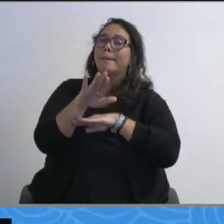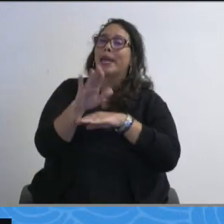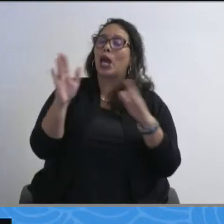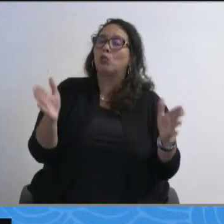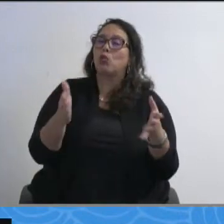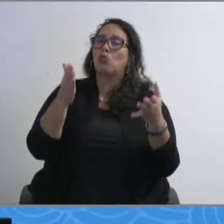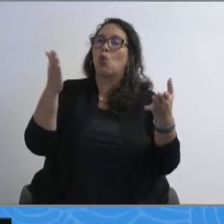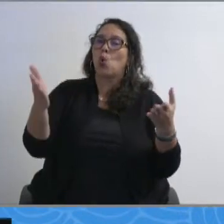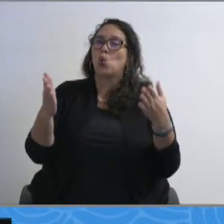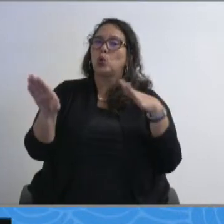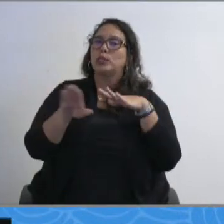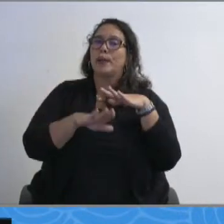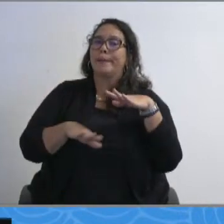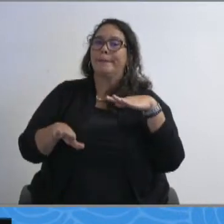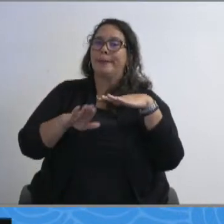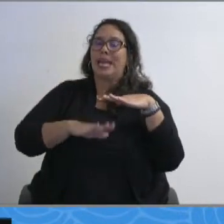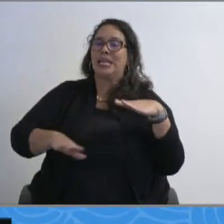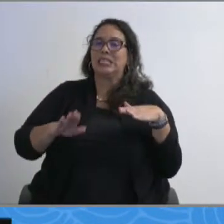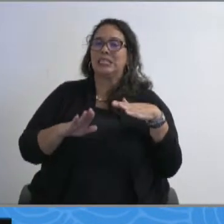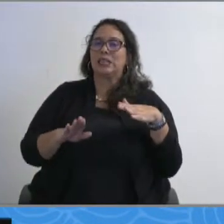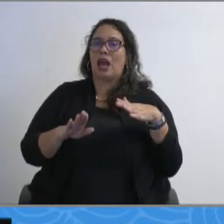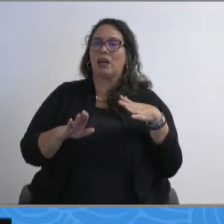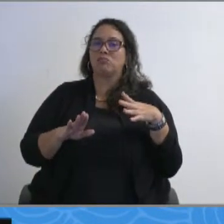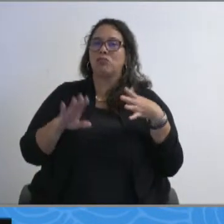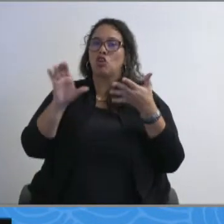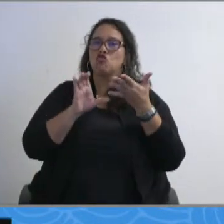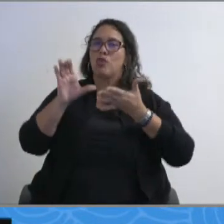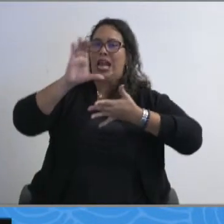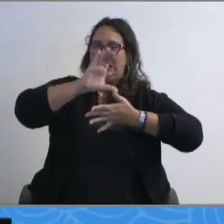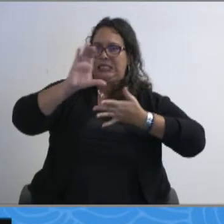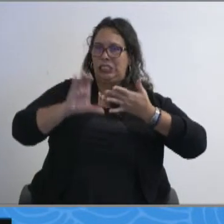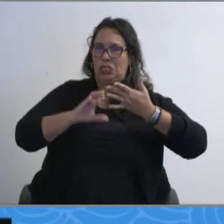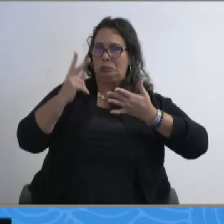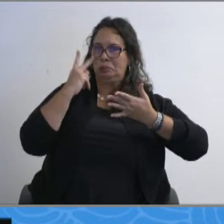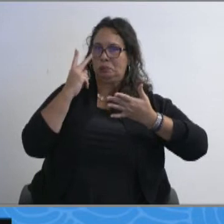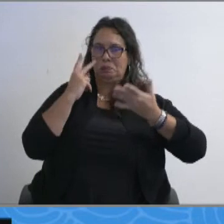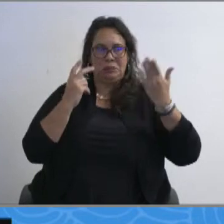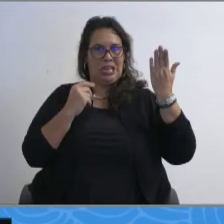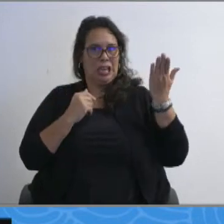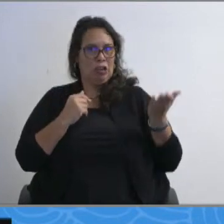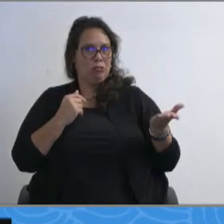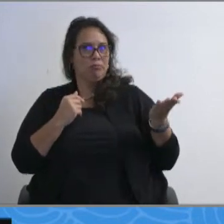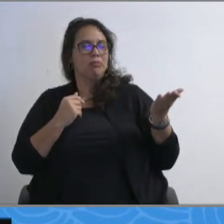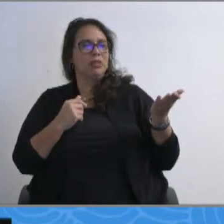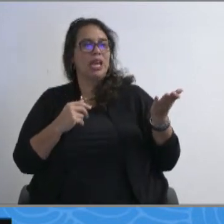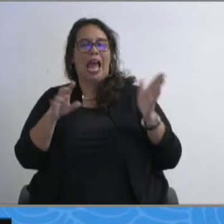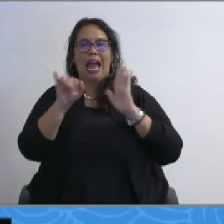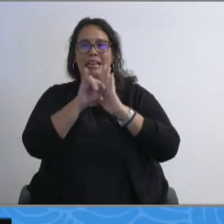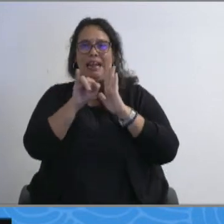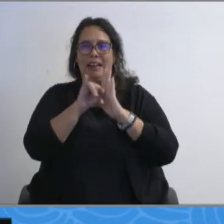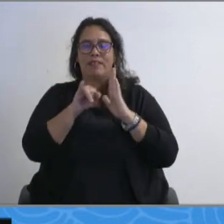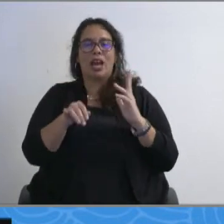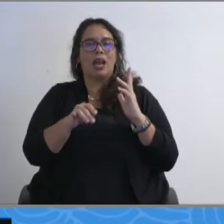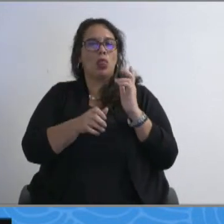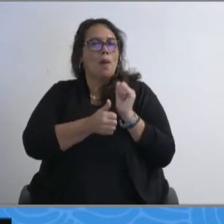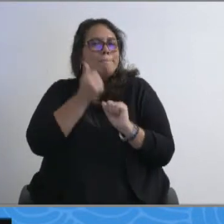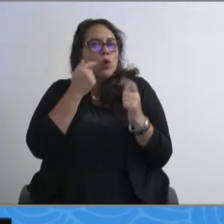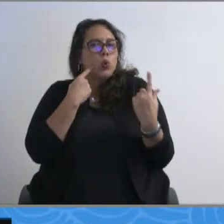based on the following criteria that we identified as being most effective.